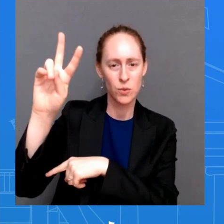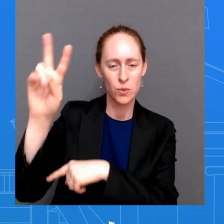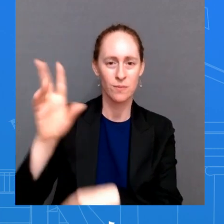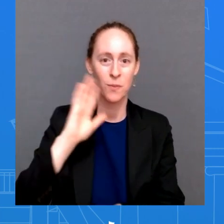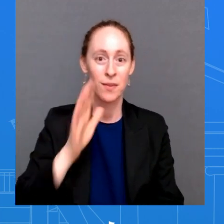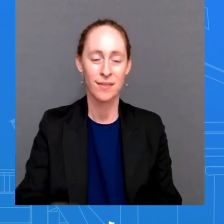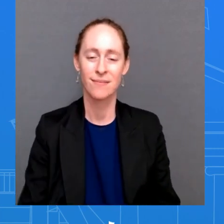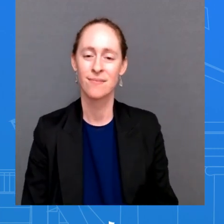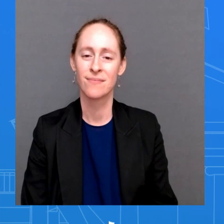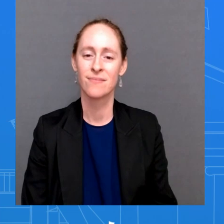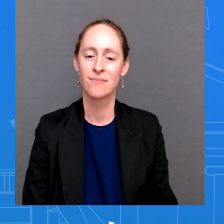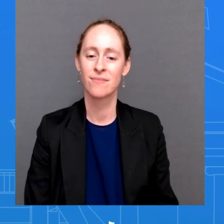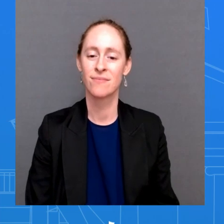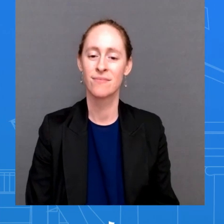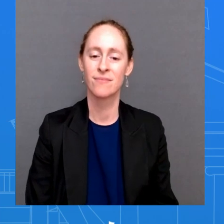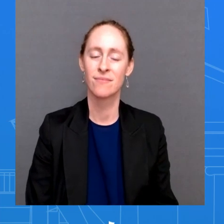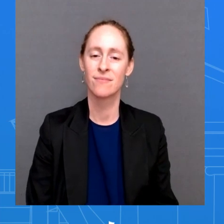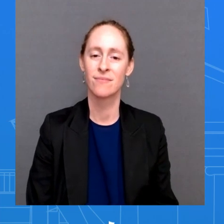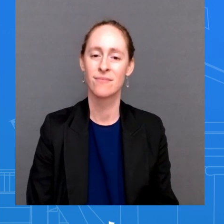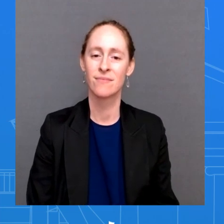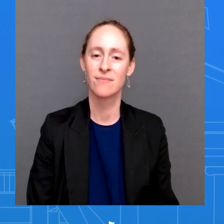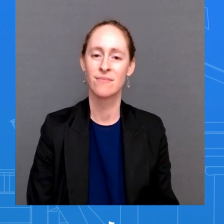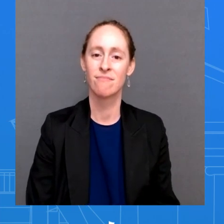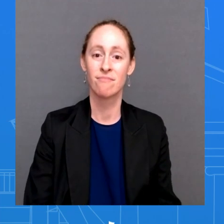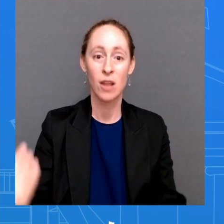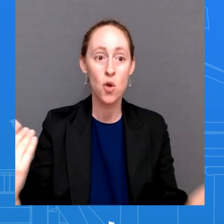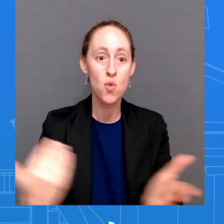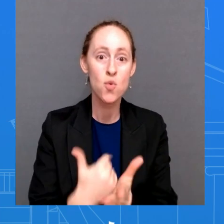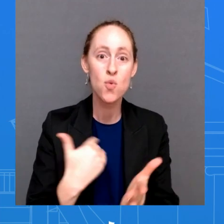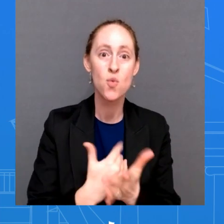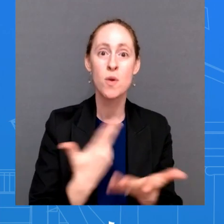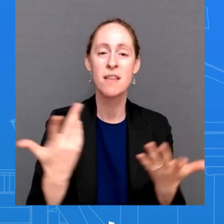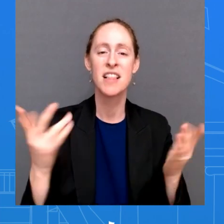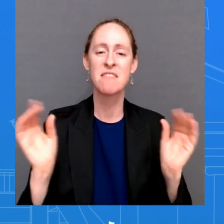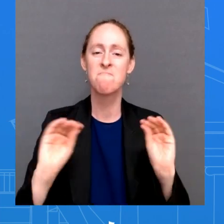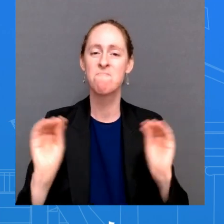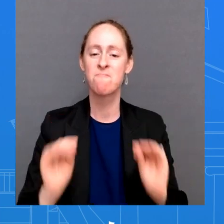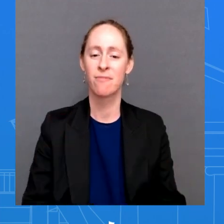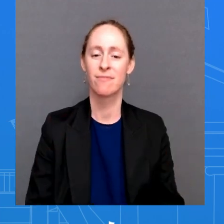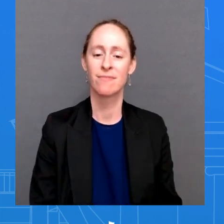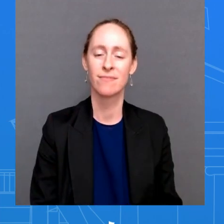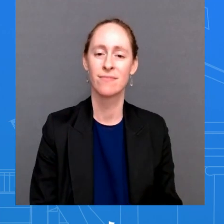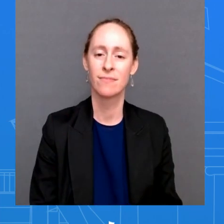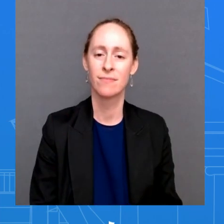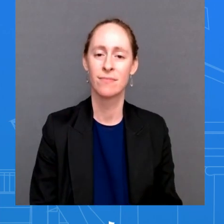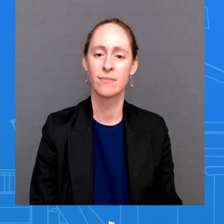I don't have more to share on that. The Press: Do the results in Kansas, as expressed by the people of that state,